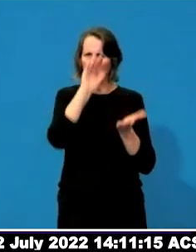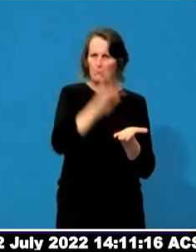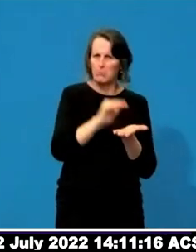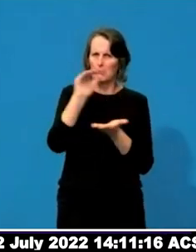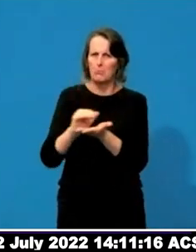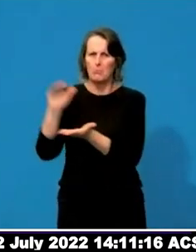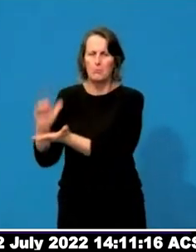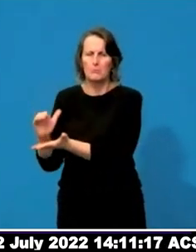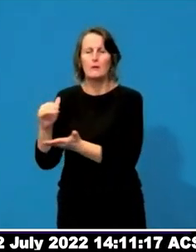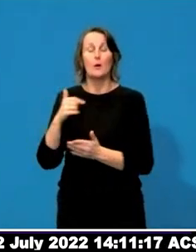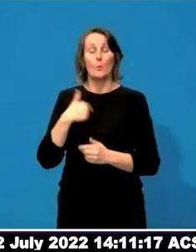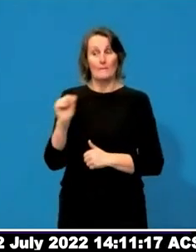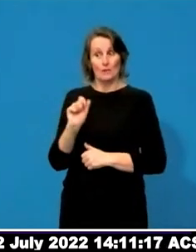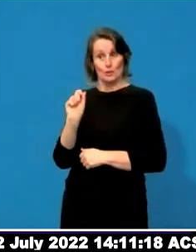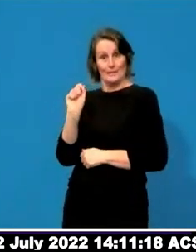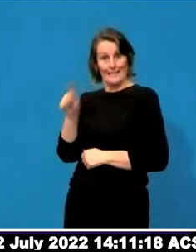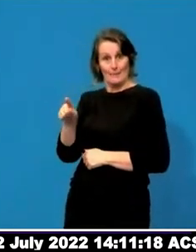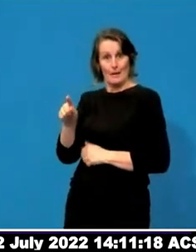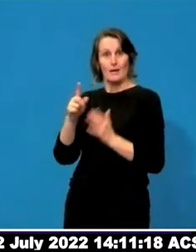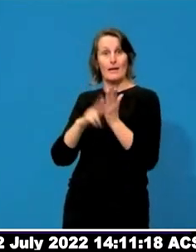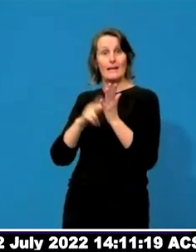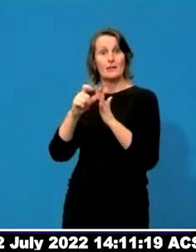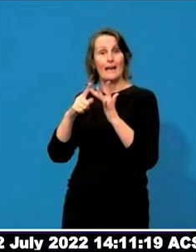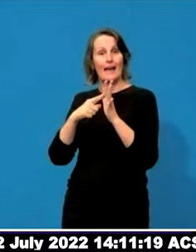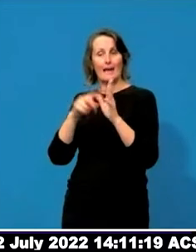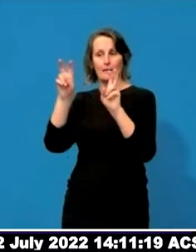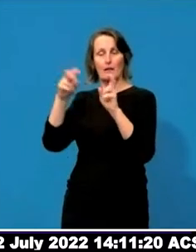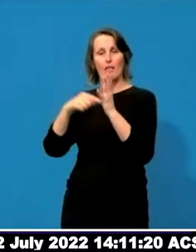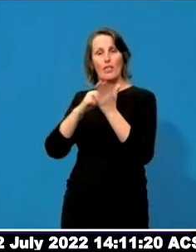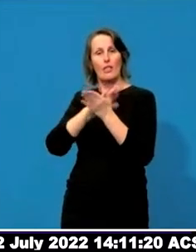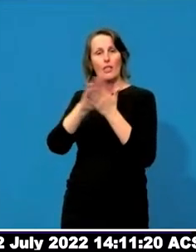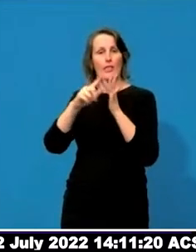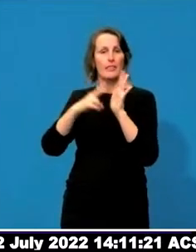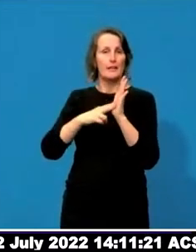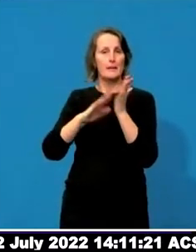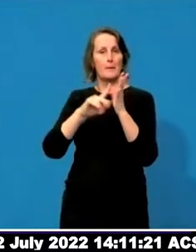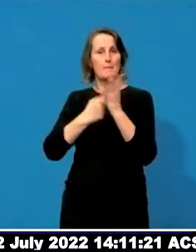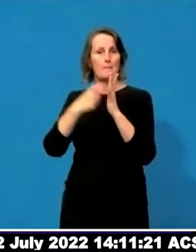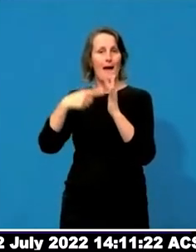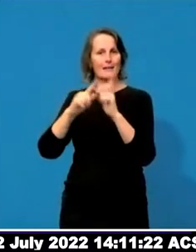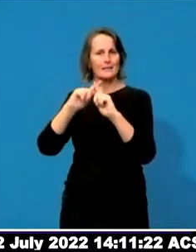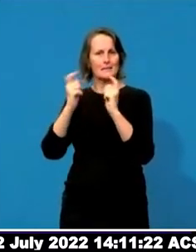we sent an email to the Thin Markets team saying, "What's going on here.